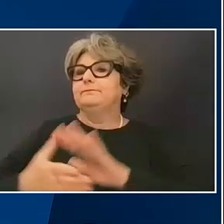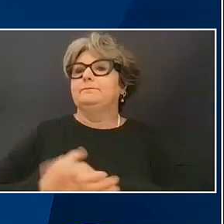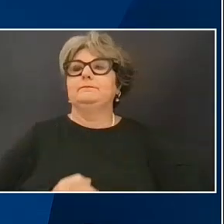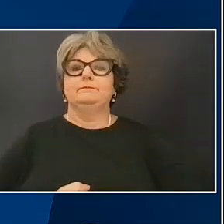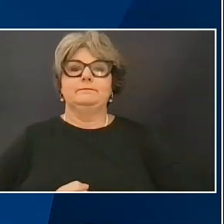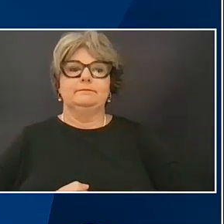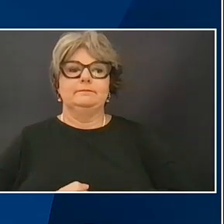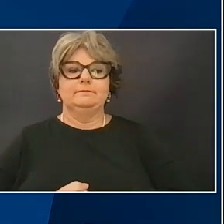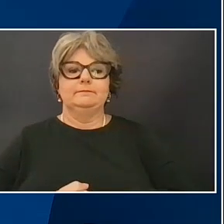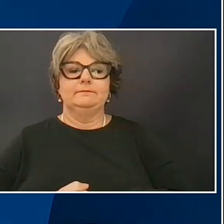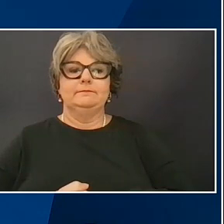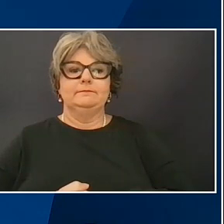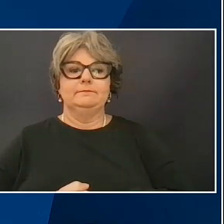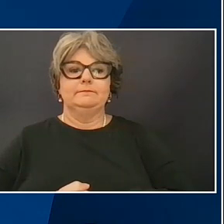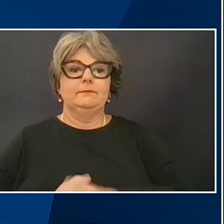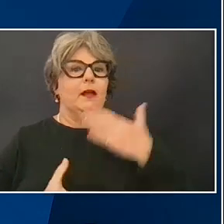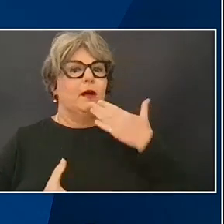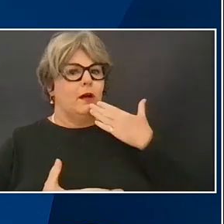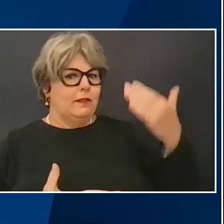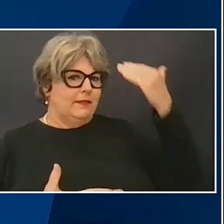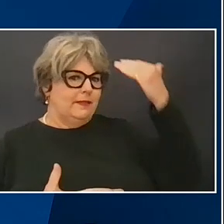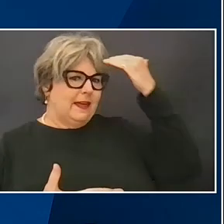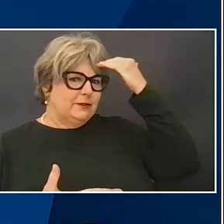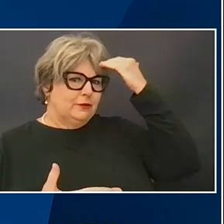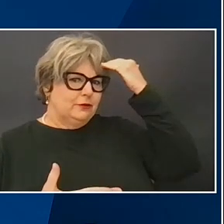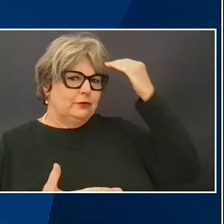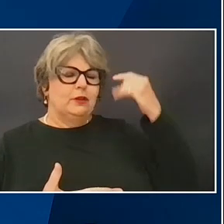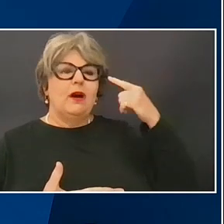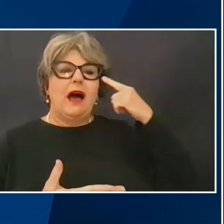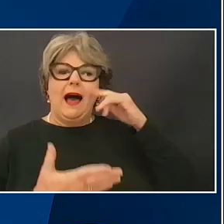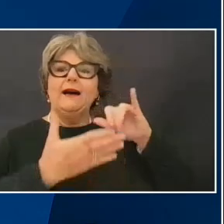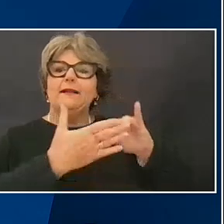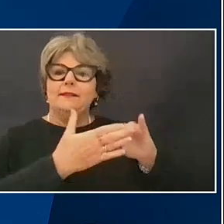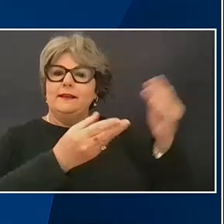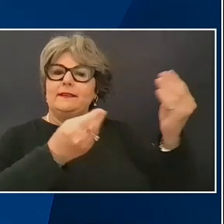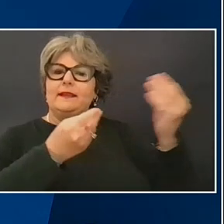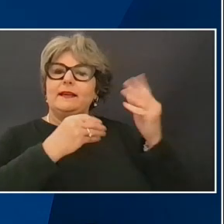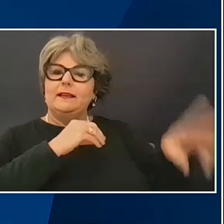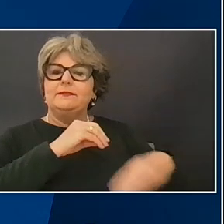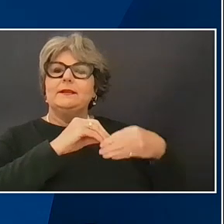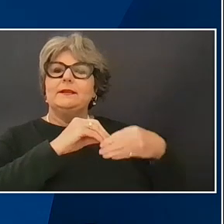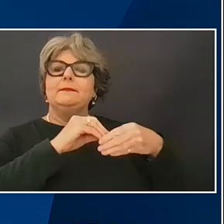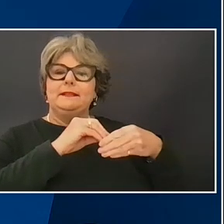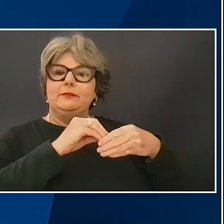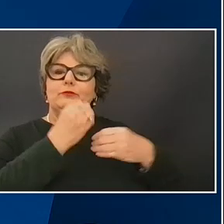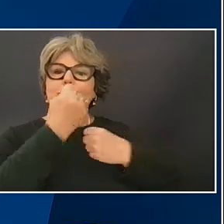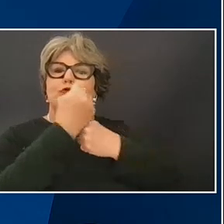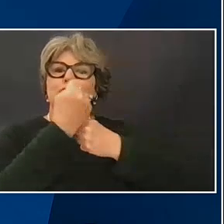That's good to know, actually. I think that gives some additional support to Jillian's suggestion that the